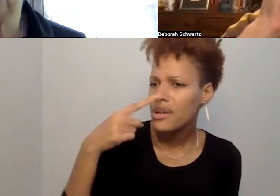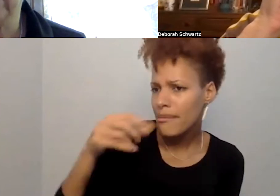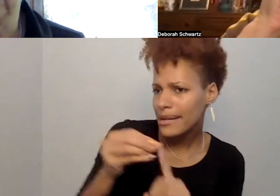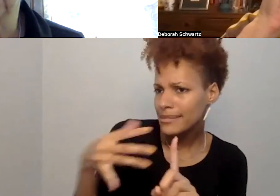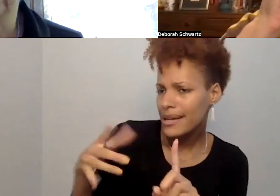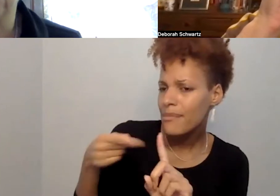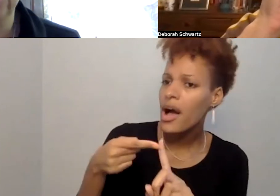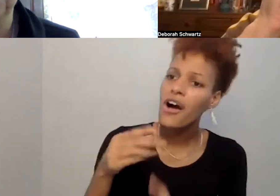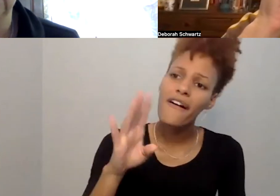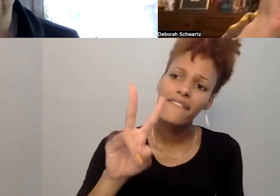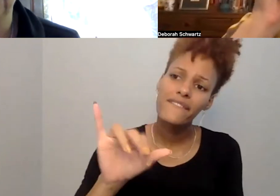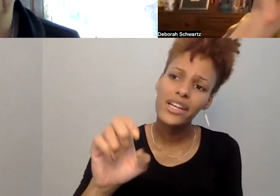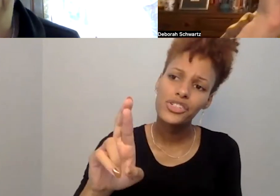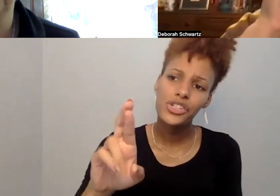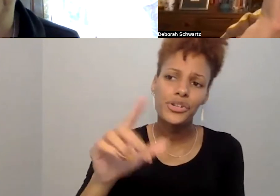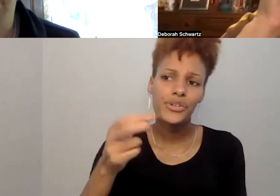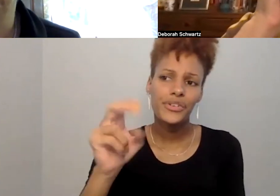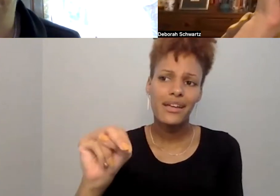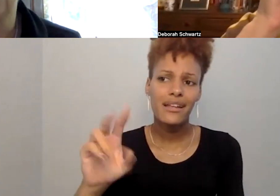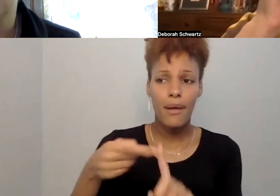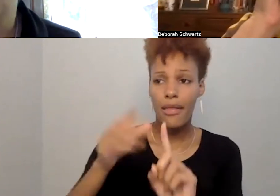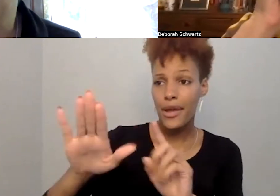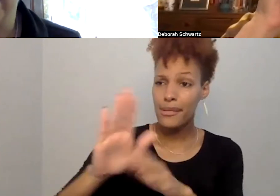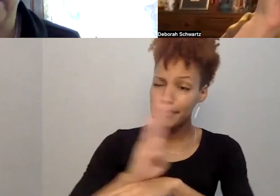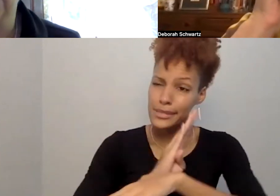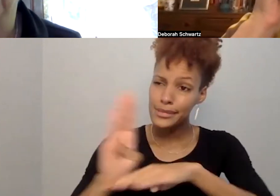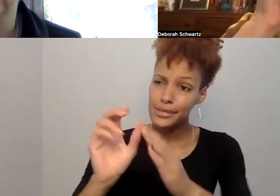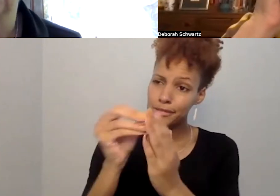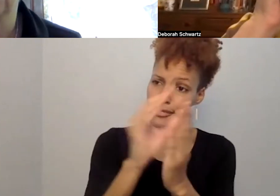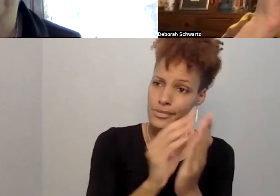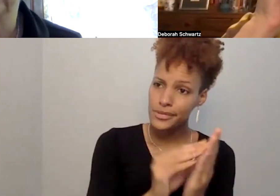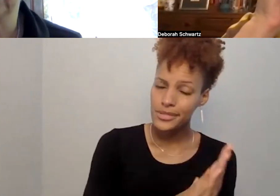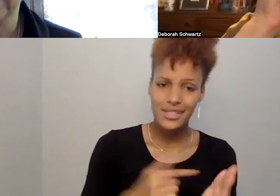records?" Well, there are no business records. I'm sure they were thrown away when the office was